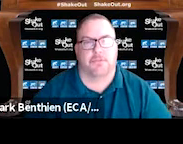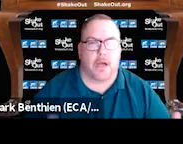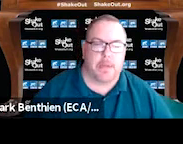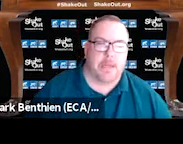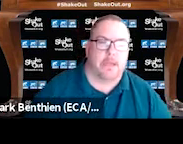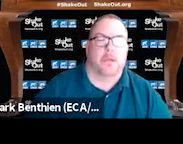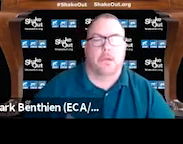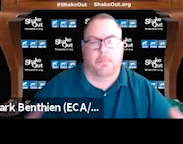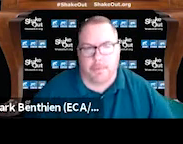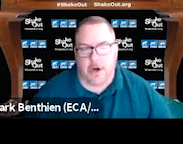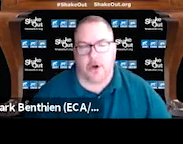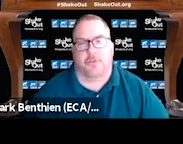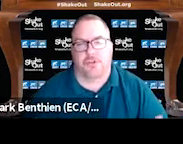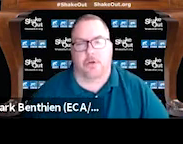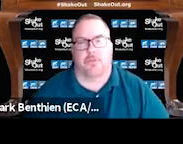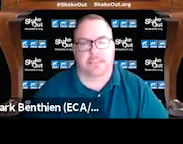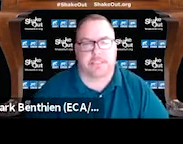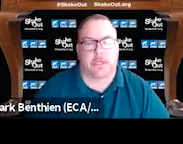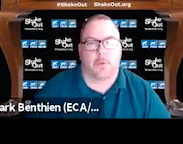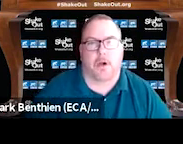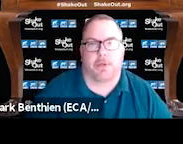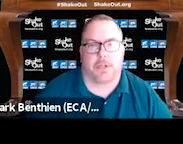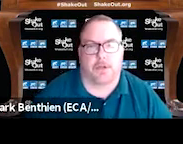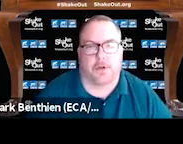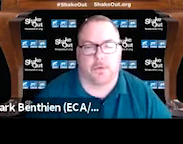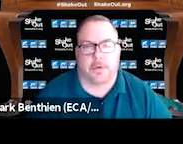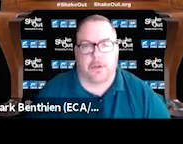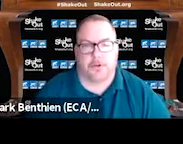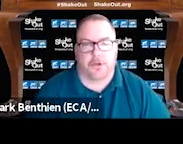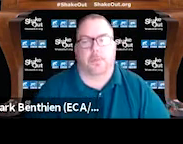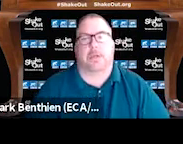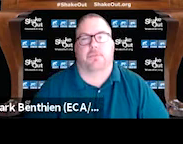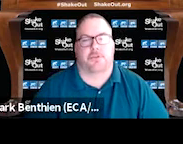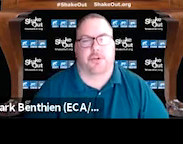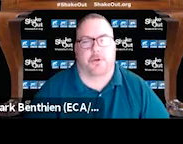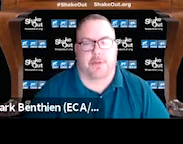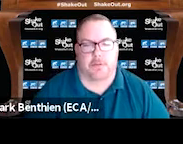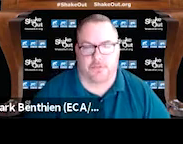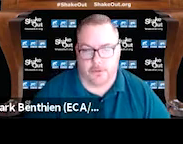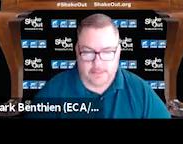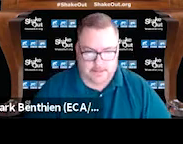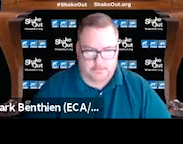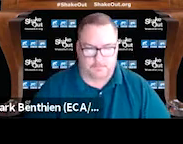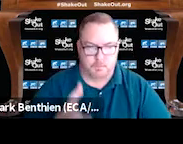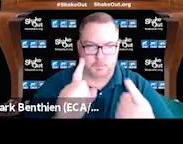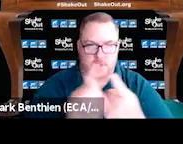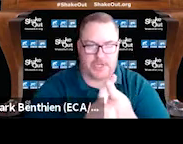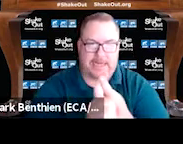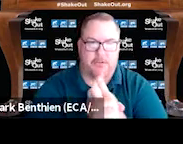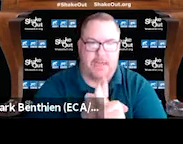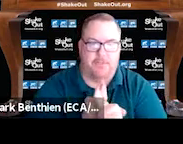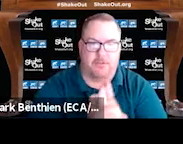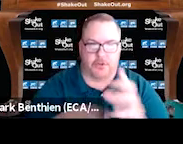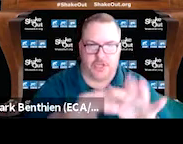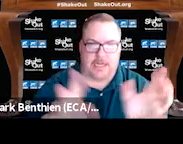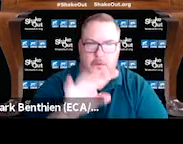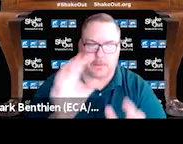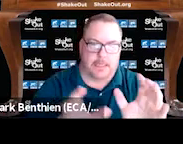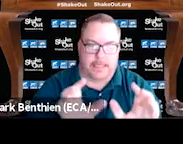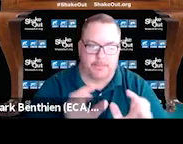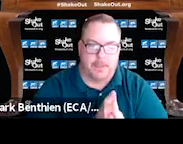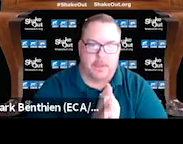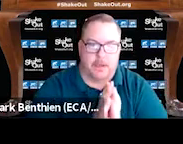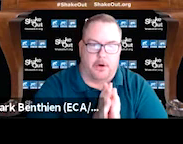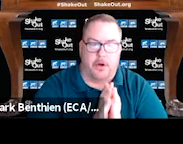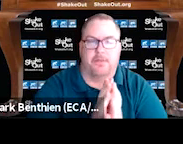Mark Benthien (ECA/SCEC): You could put the events into the chat but also email us any earthquake tsunami preparedness general events we are building a new calendar and we could feature your event so.